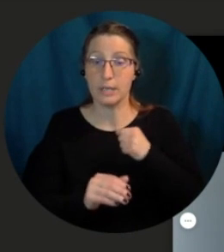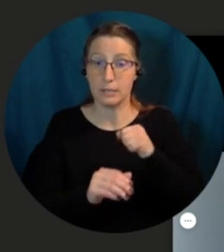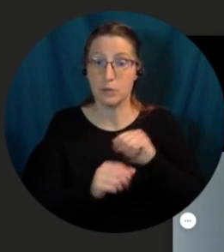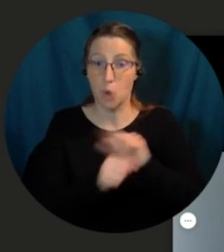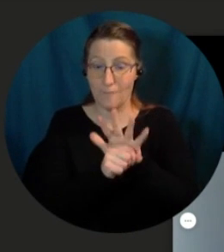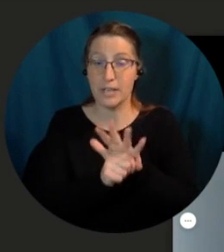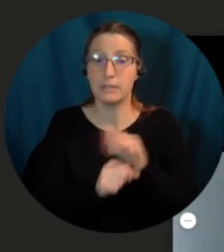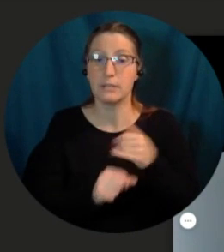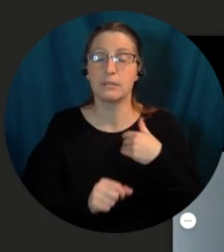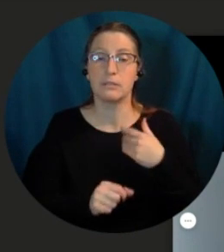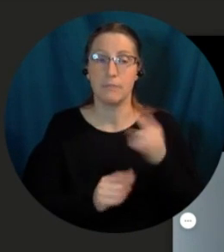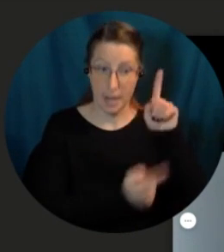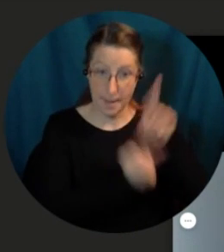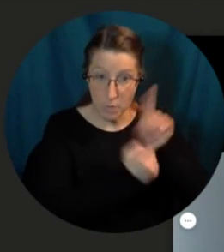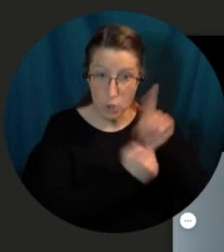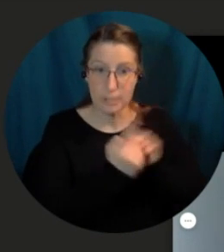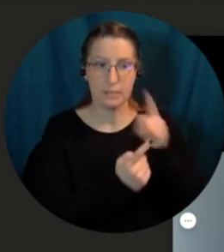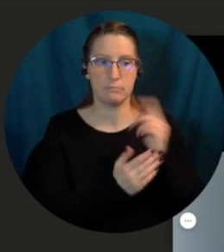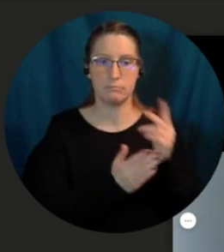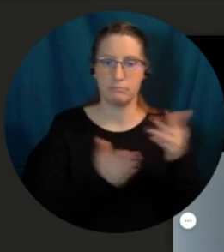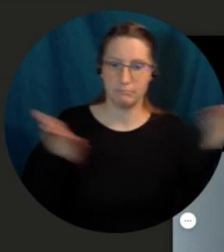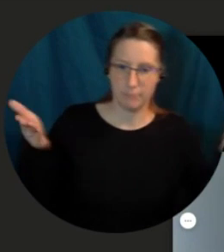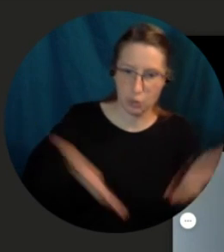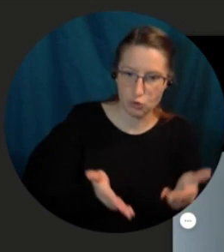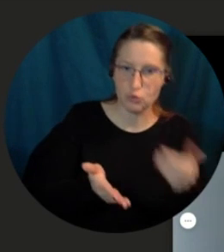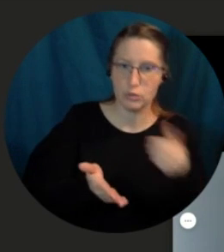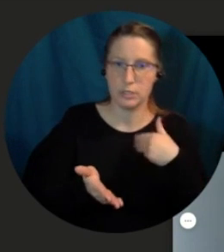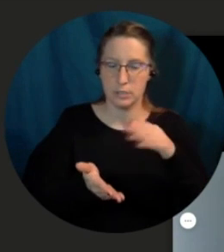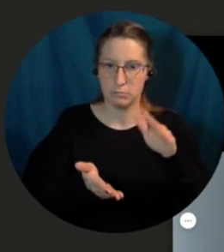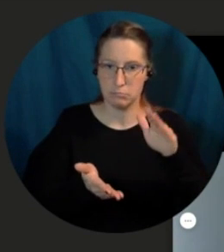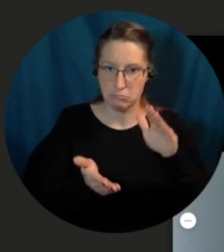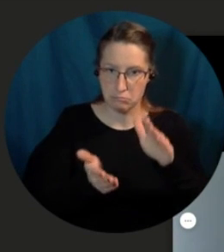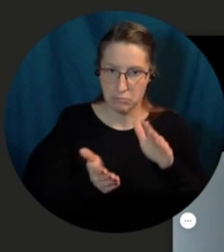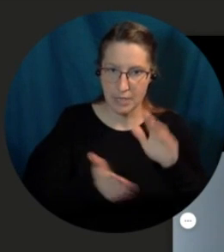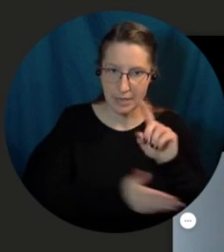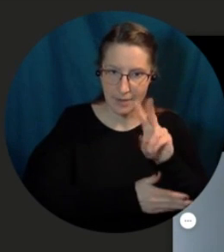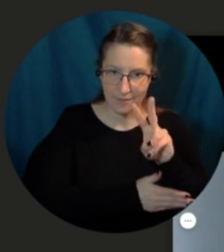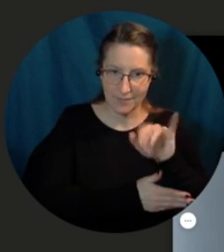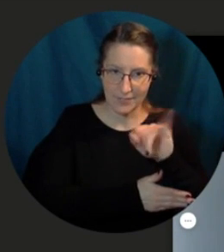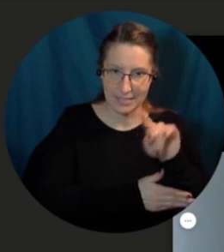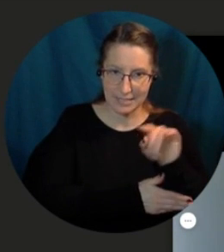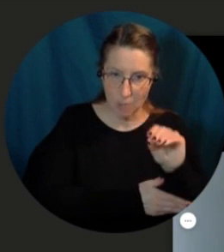the VisioBook to our student by just looking at things that were motivating to him.